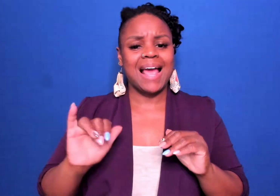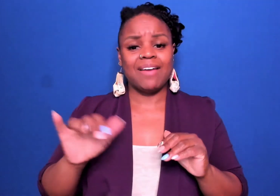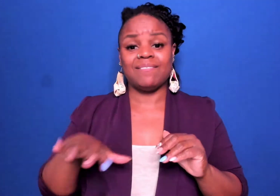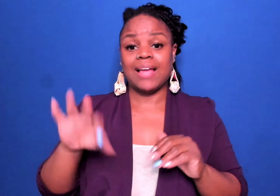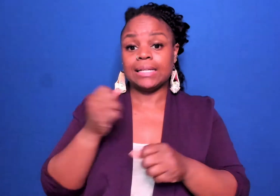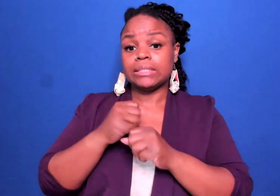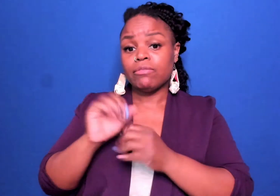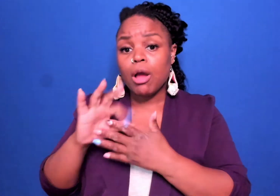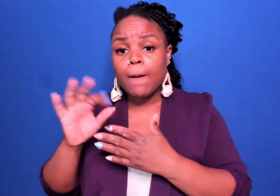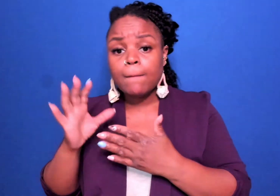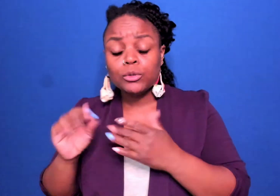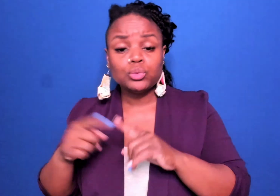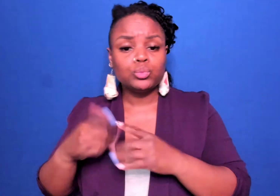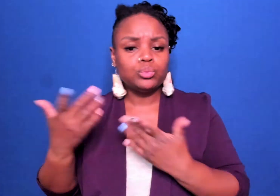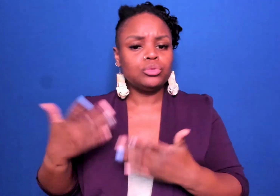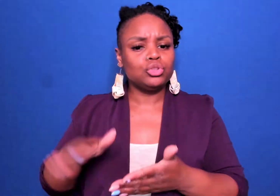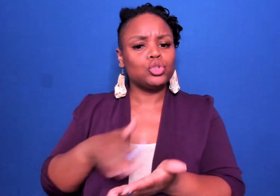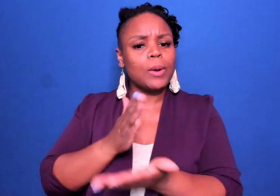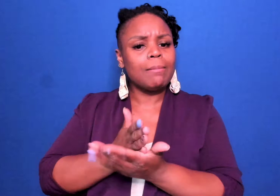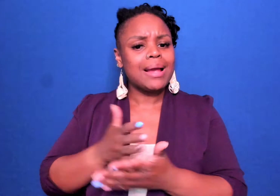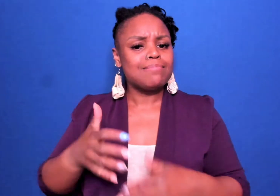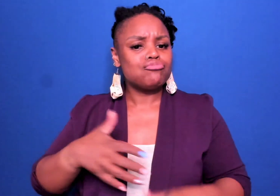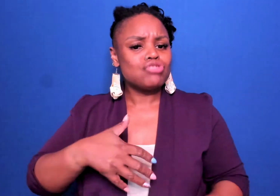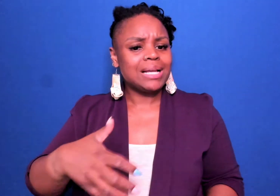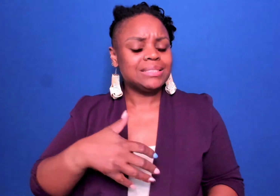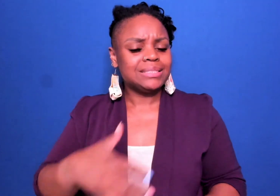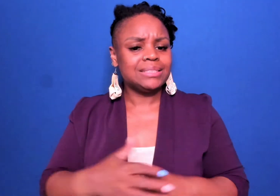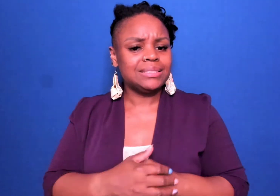likely to find safe options to terminate pregnancies.